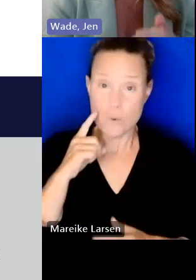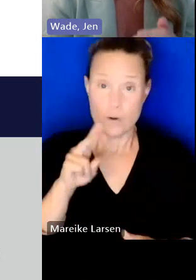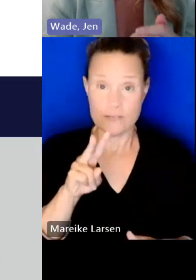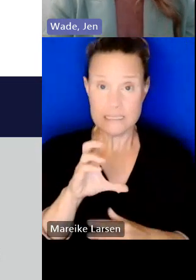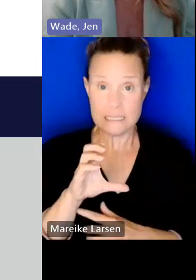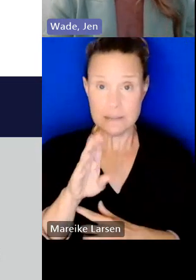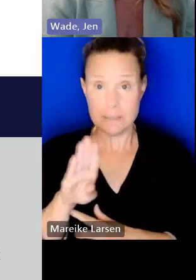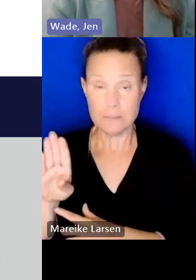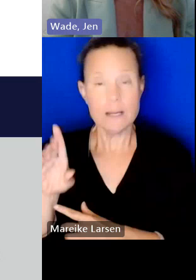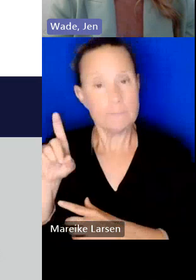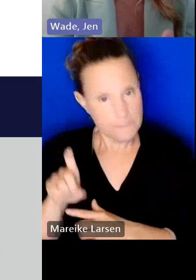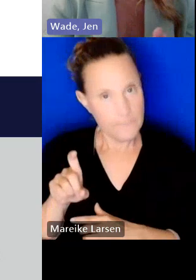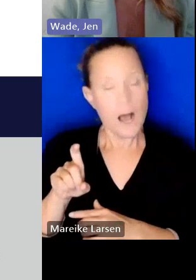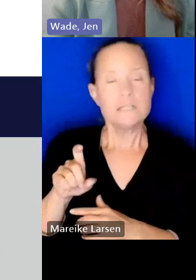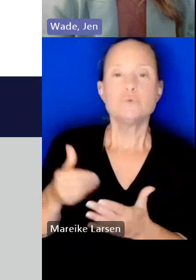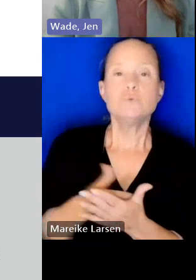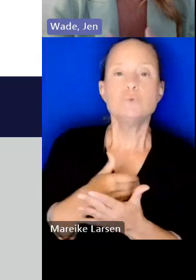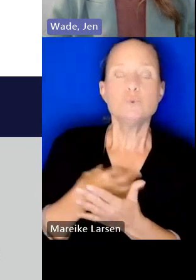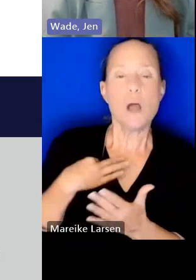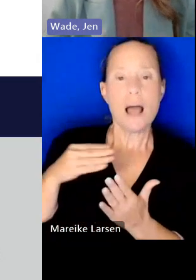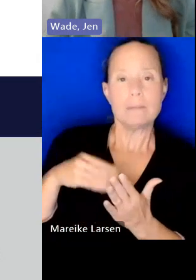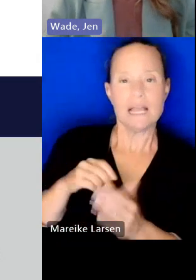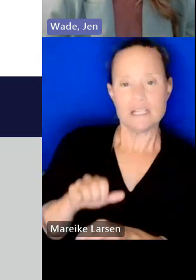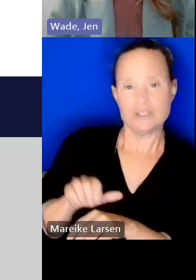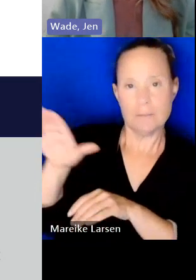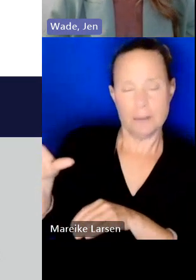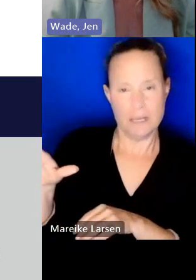application under the benefit of the bargain round,